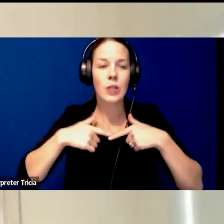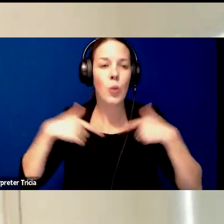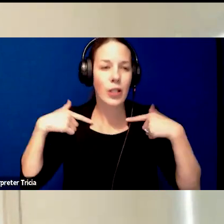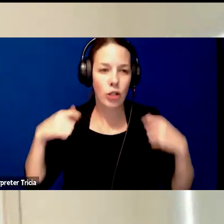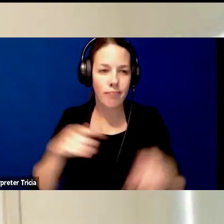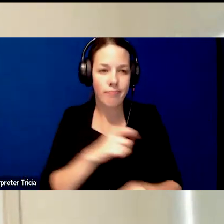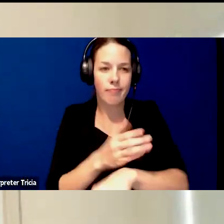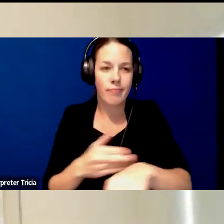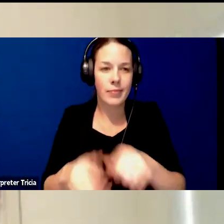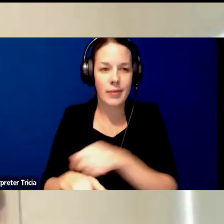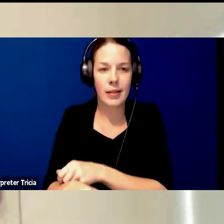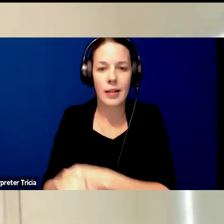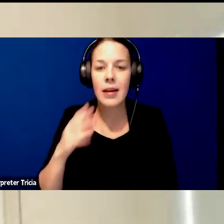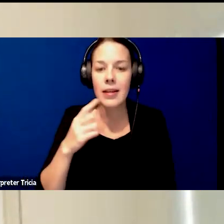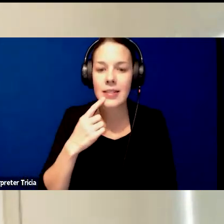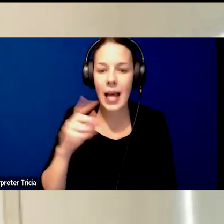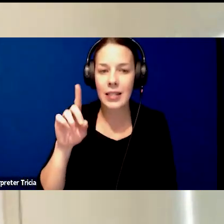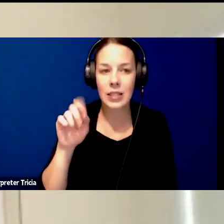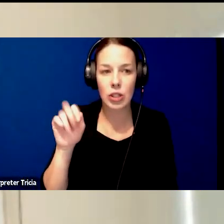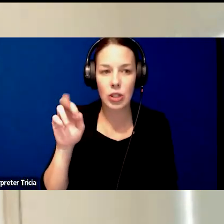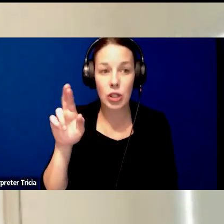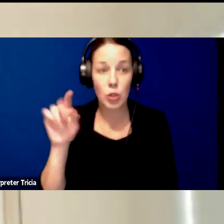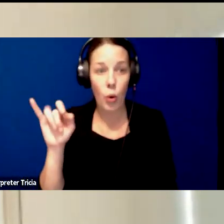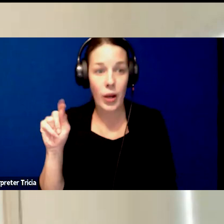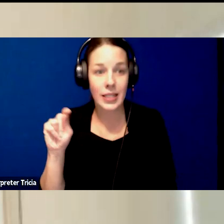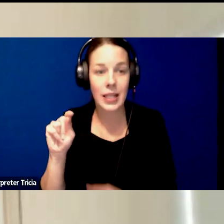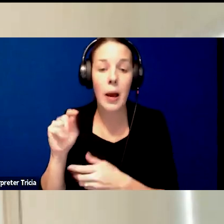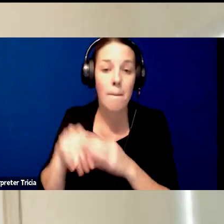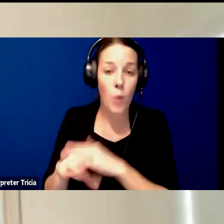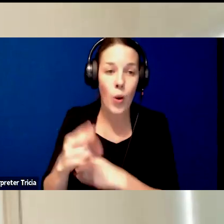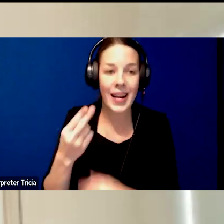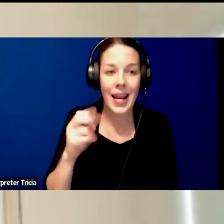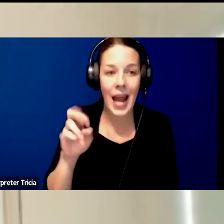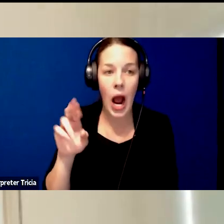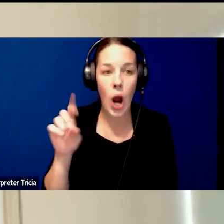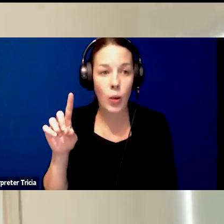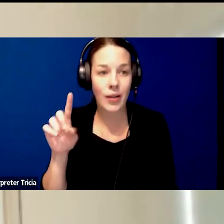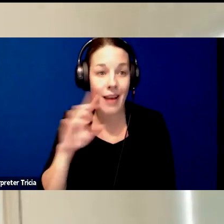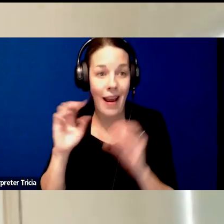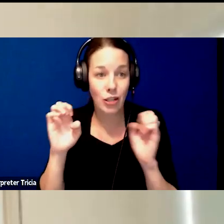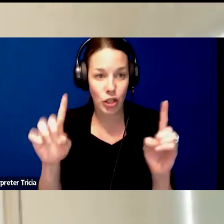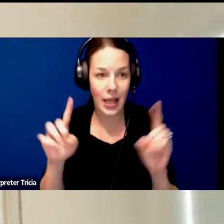that says Detroit born and Howard educated. And I'm just really proud to, you know, see,